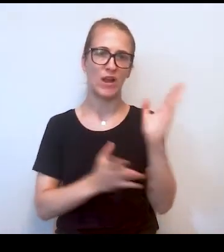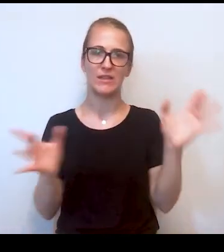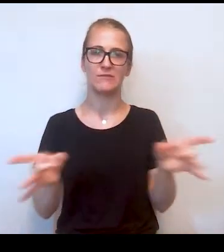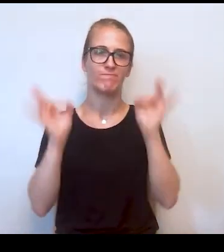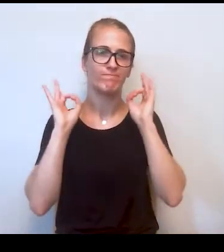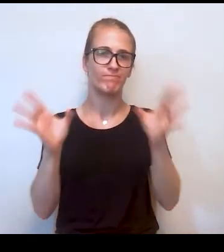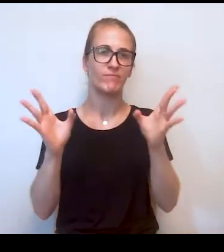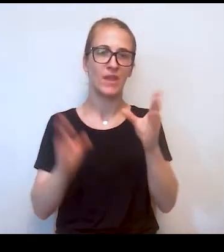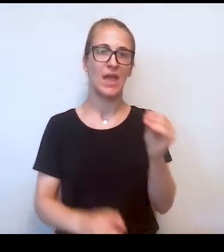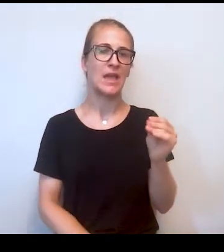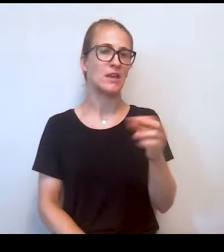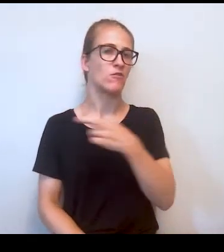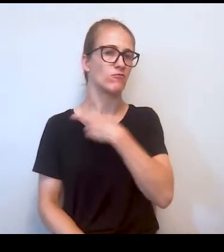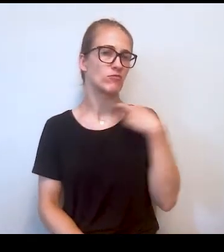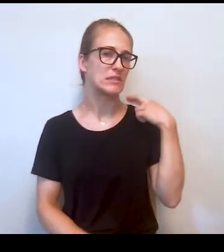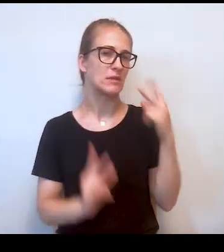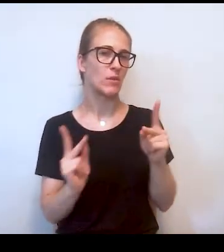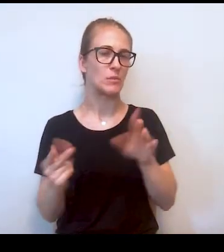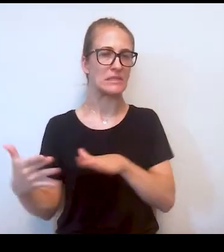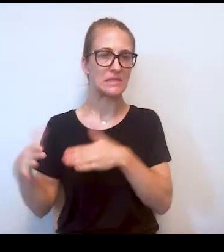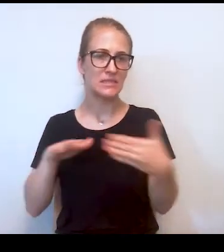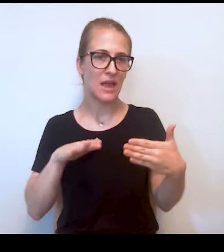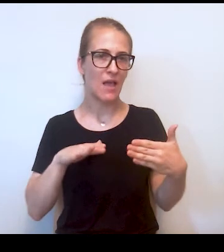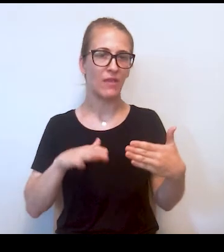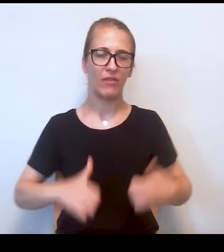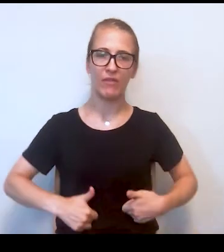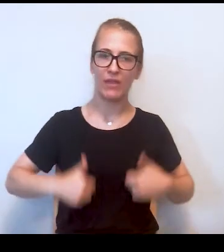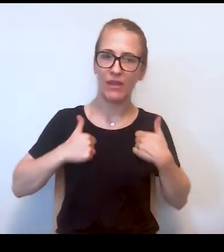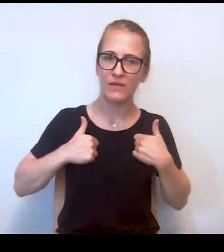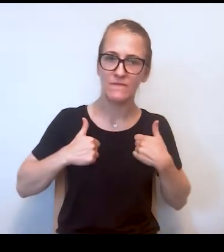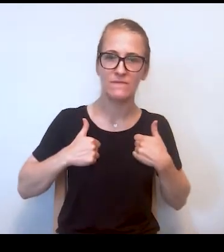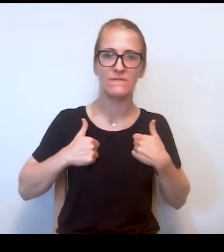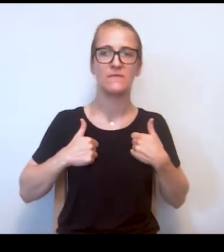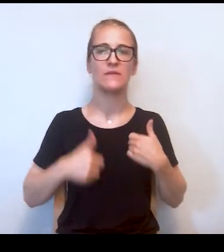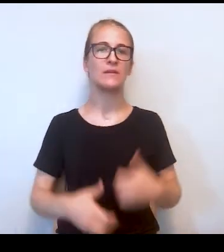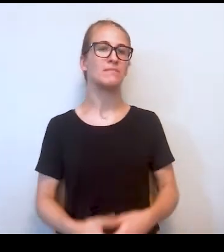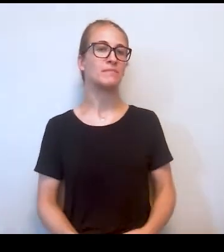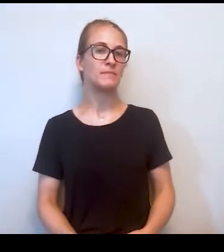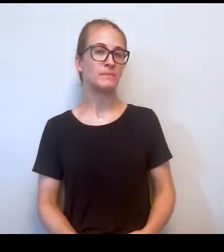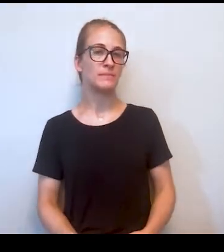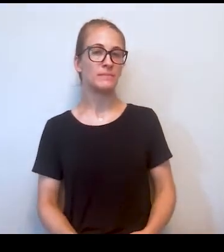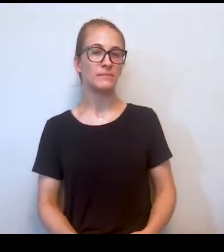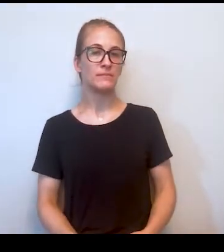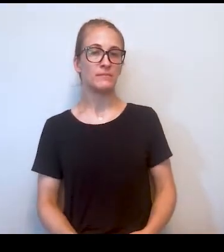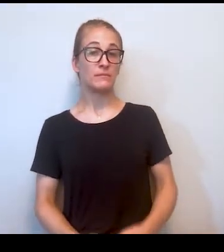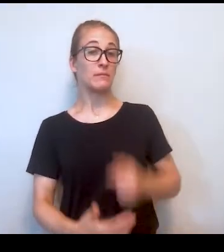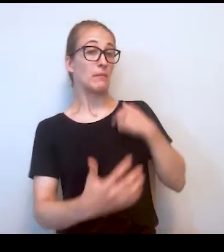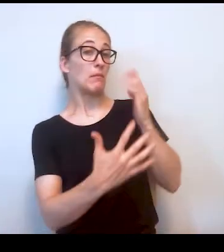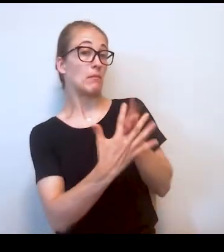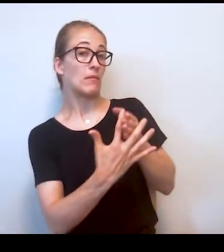[Audre] Can I interject with something? [L] Yeah. [Audre] And that's happening because there are people who recognize